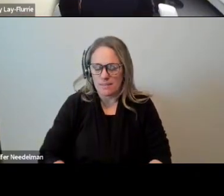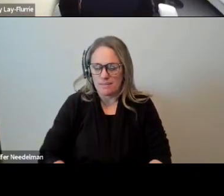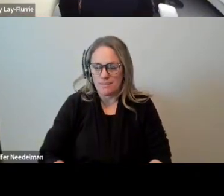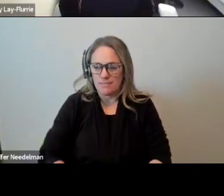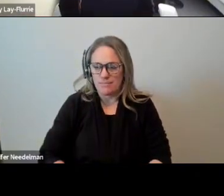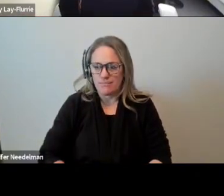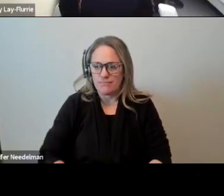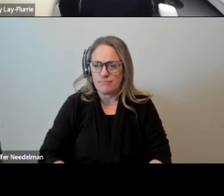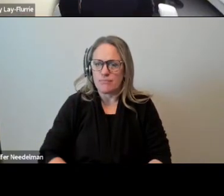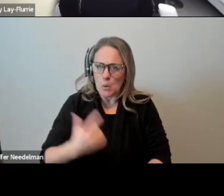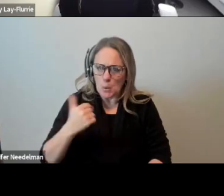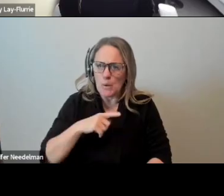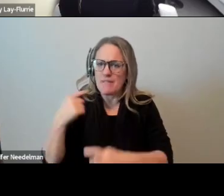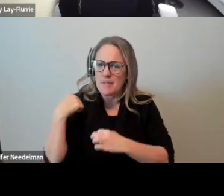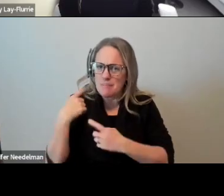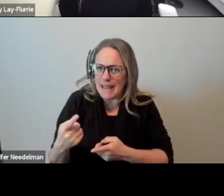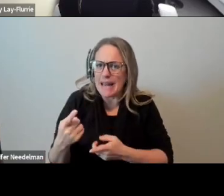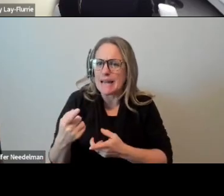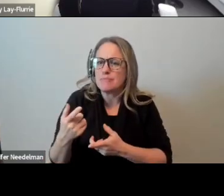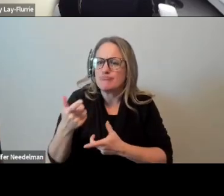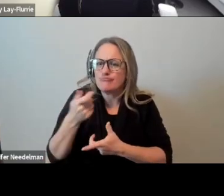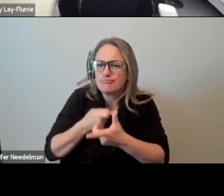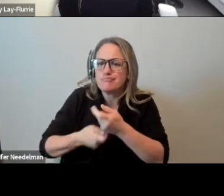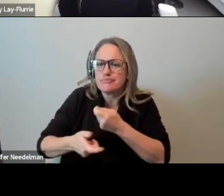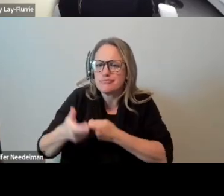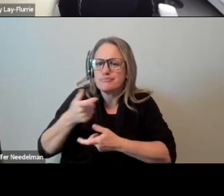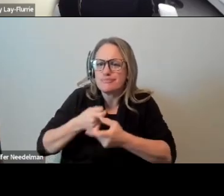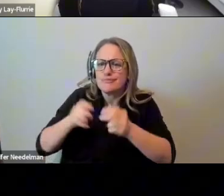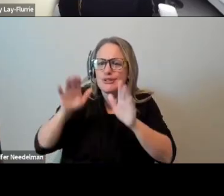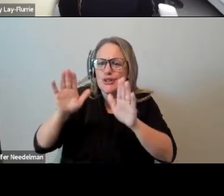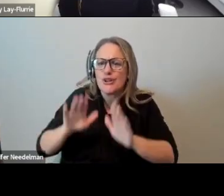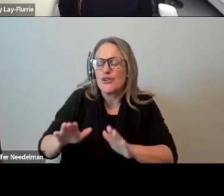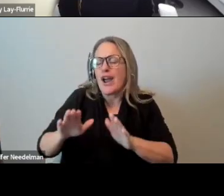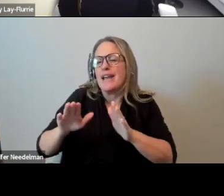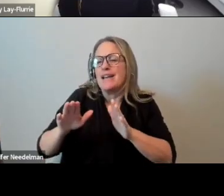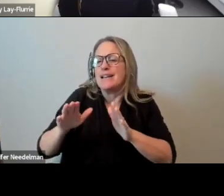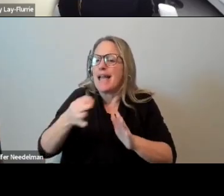pulling in some great research experts to give us some sense of where things are going.